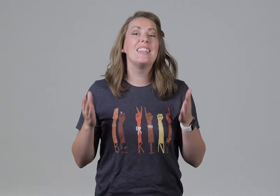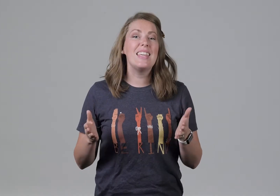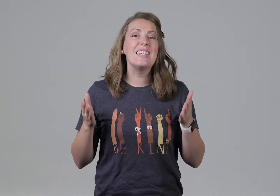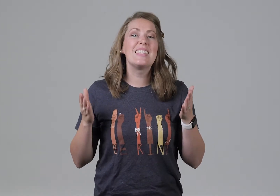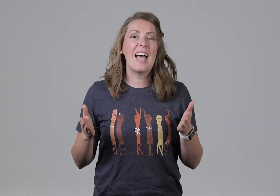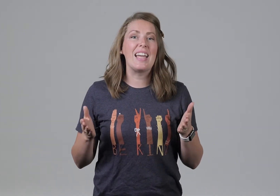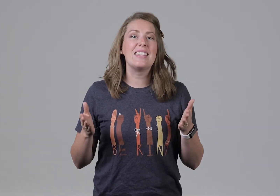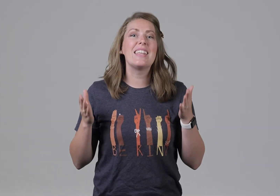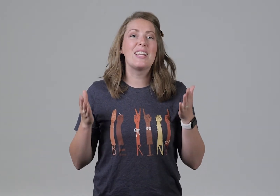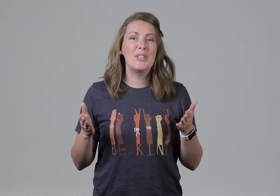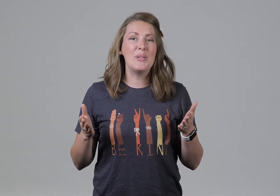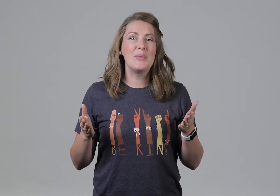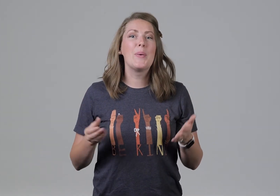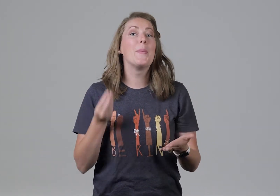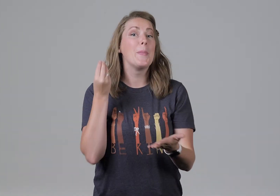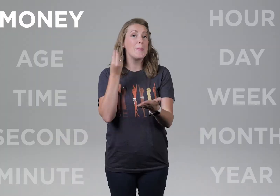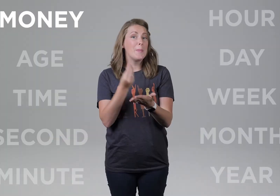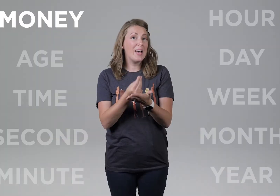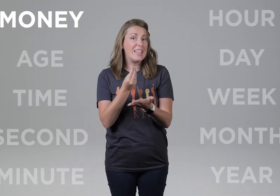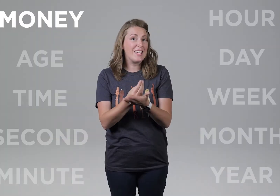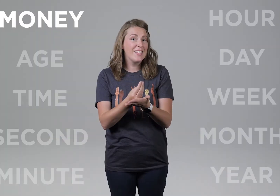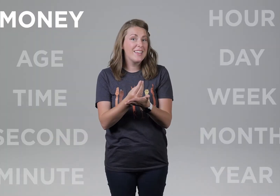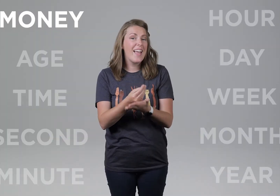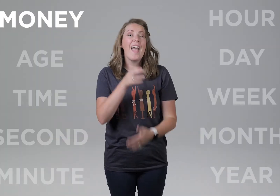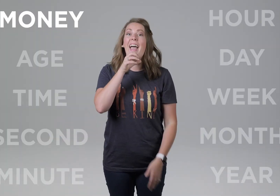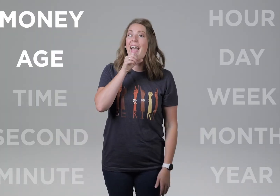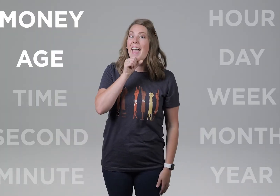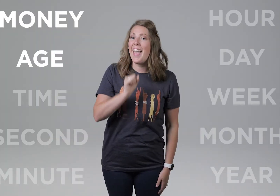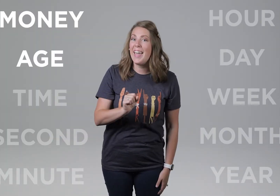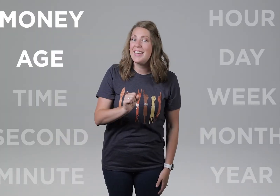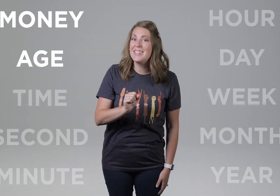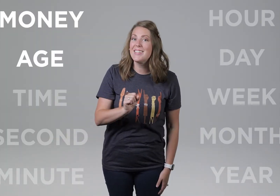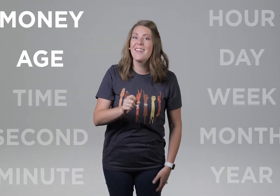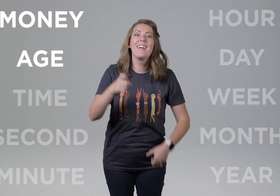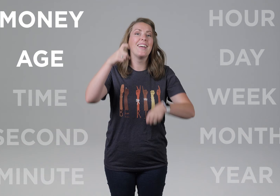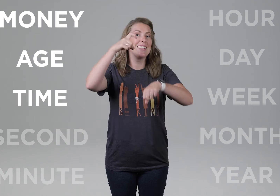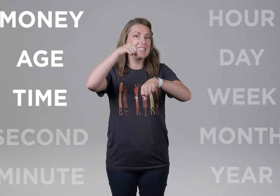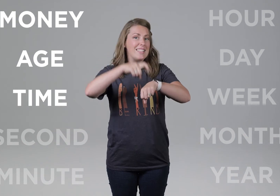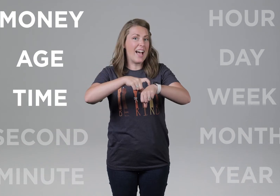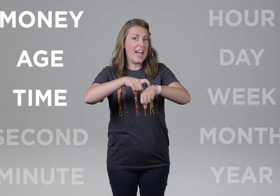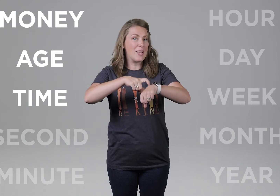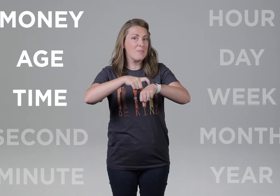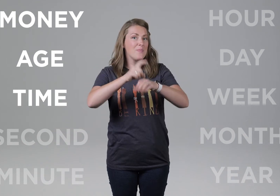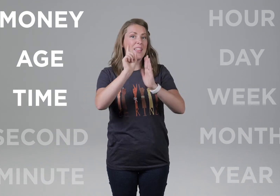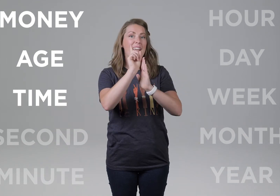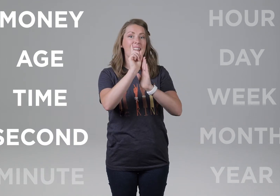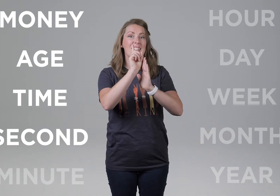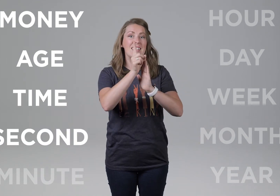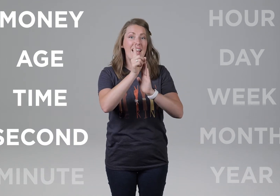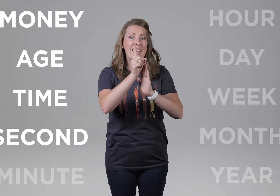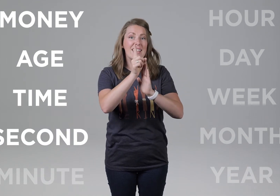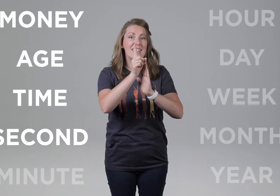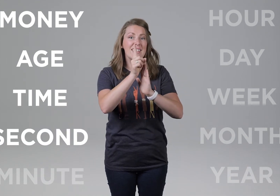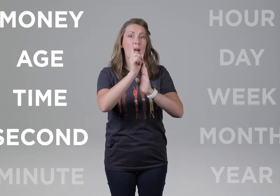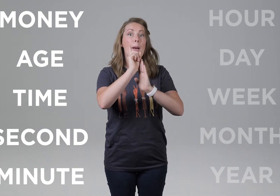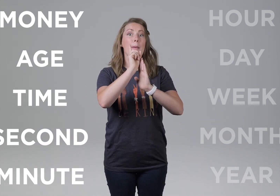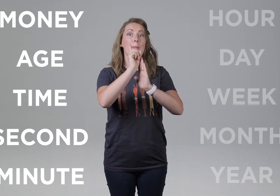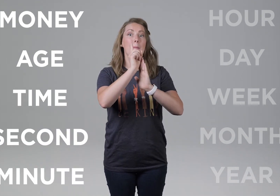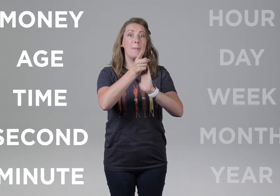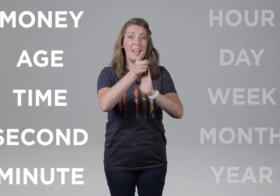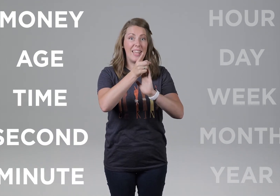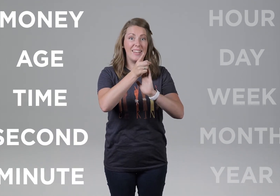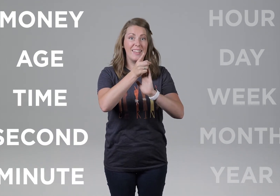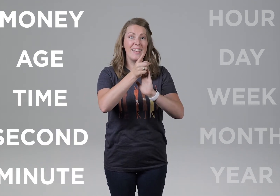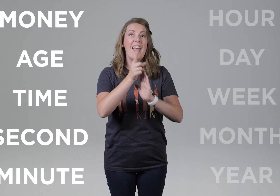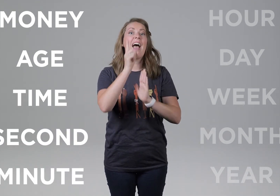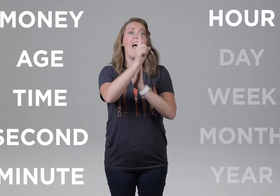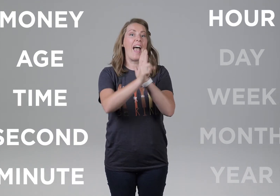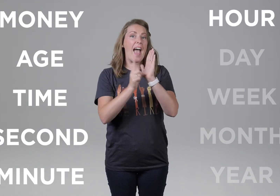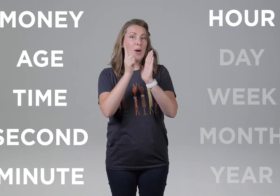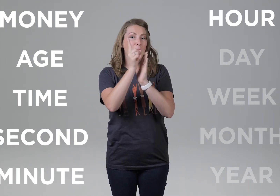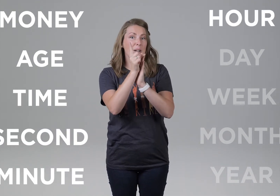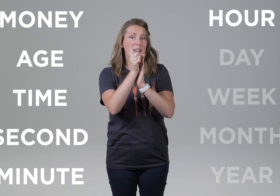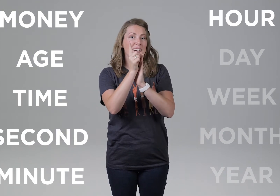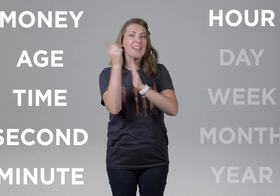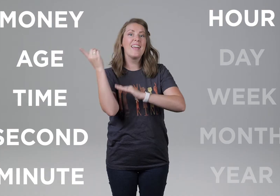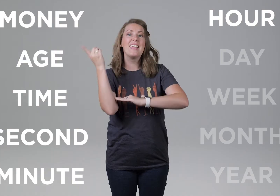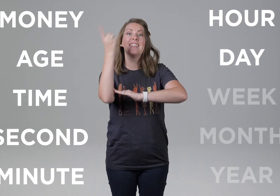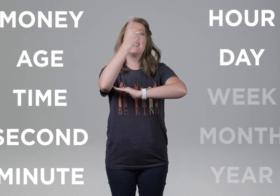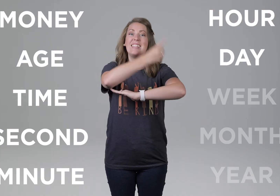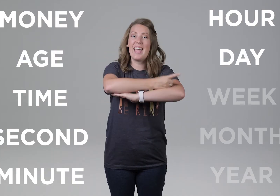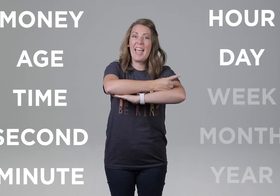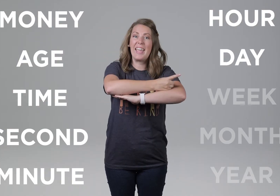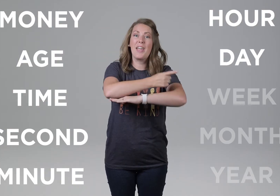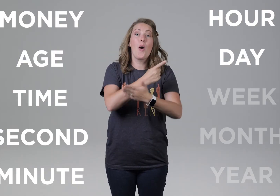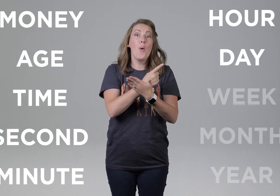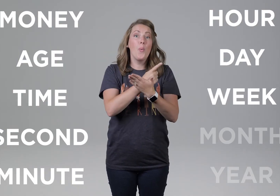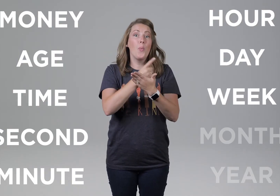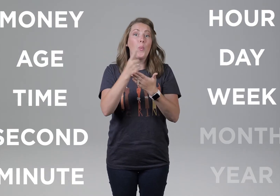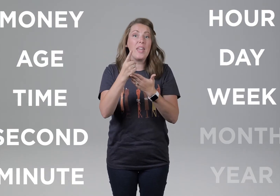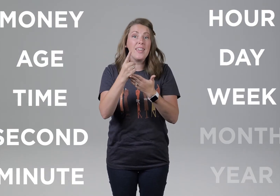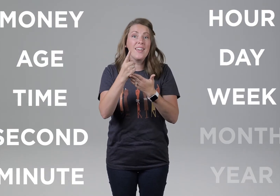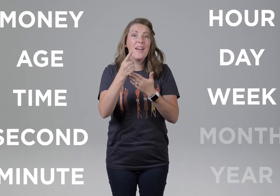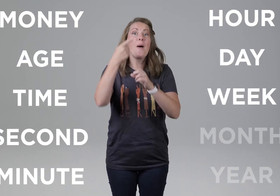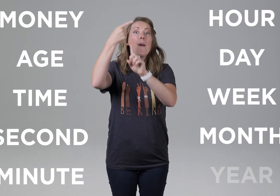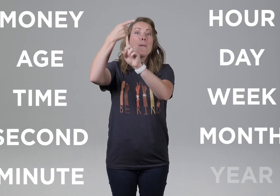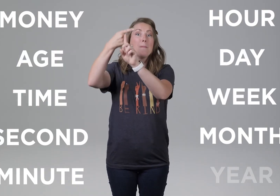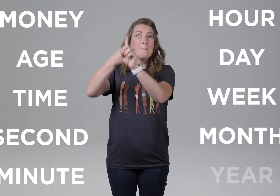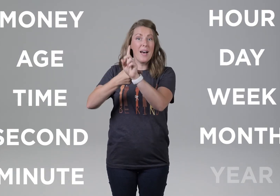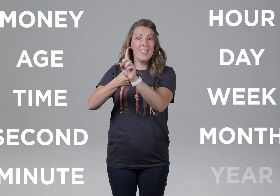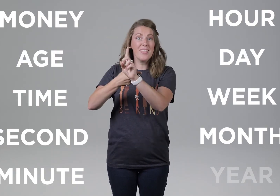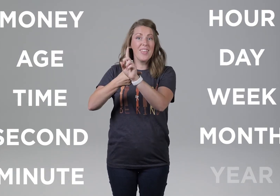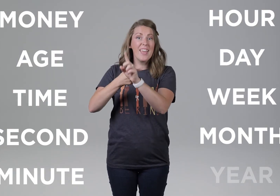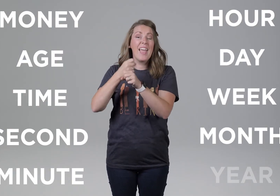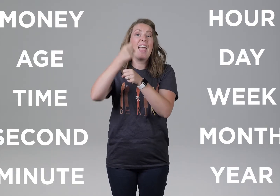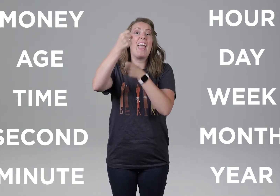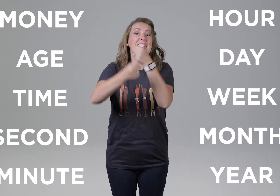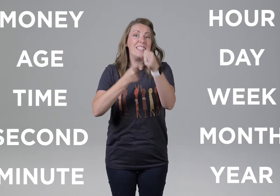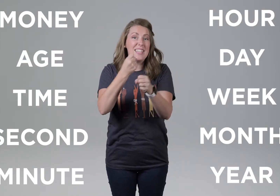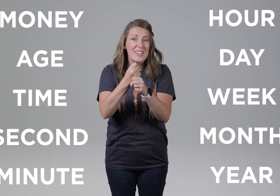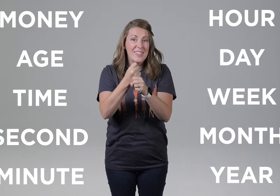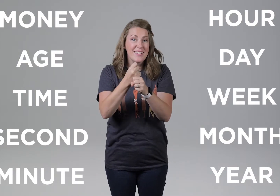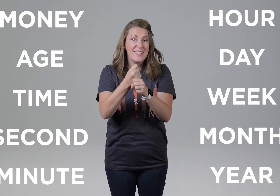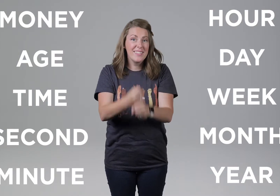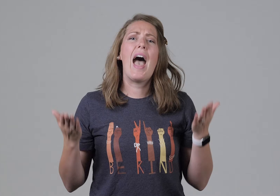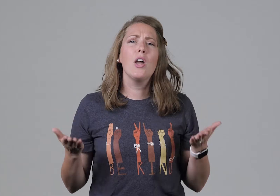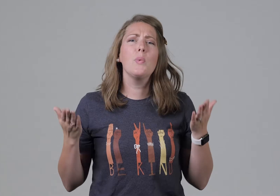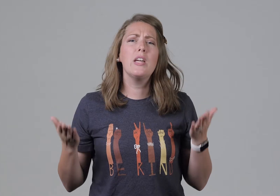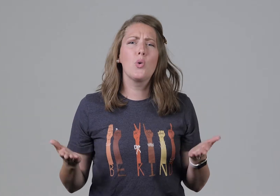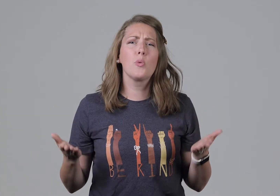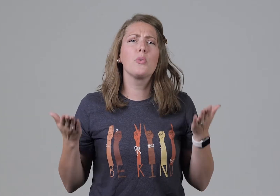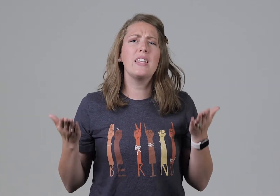These signs include money, age, time, seconds, minute, hour, day, week, month, and year. How do we incorporate